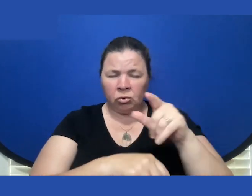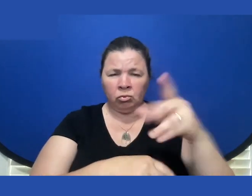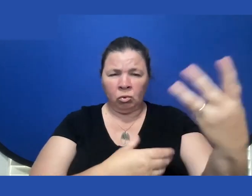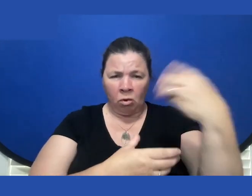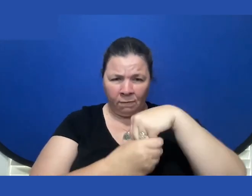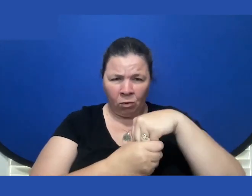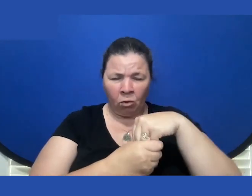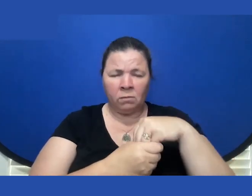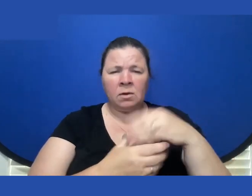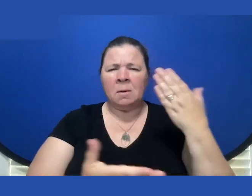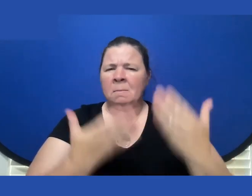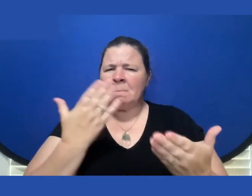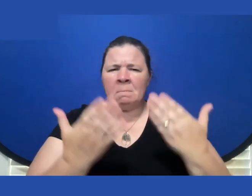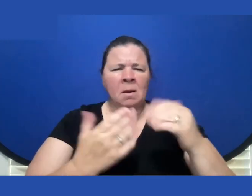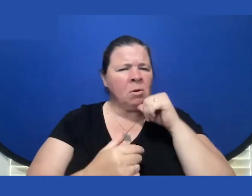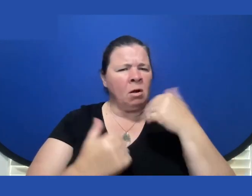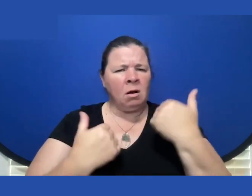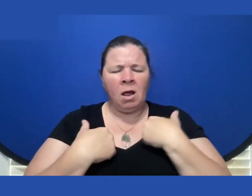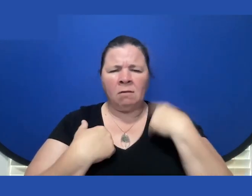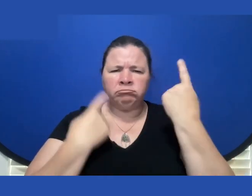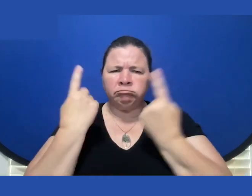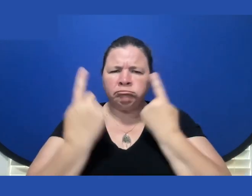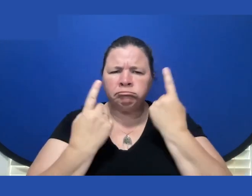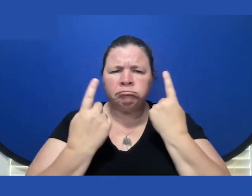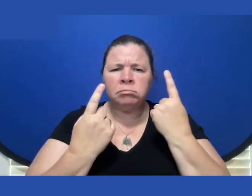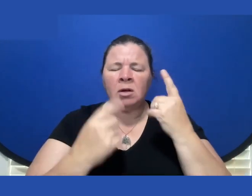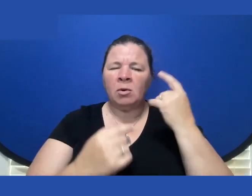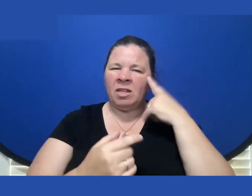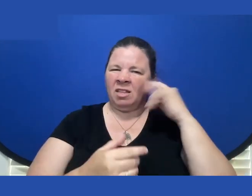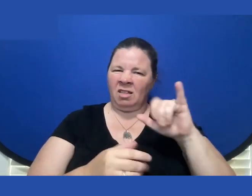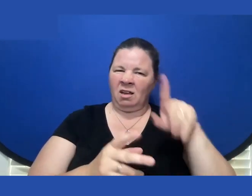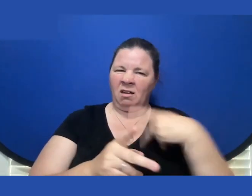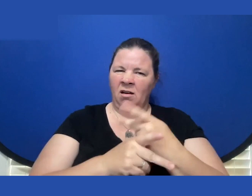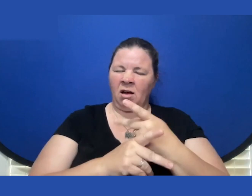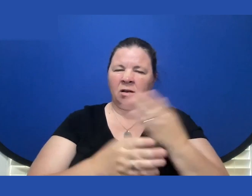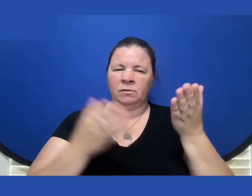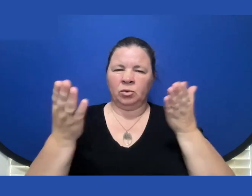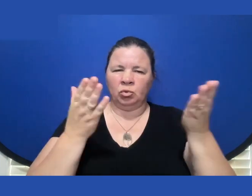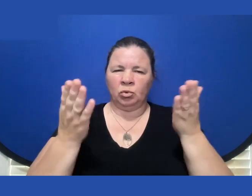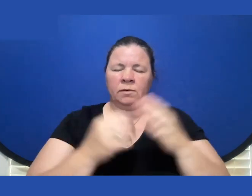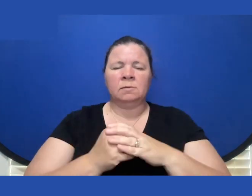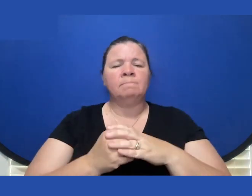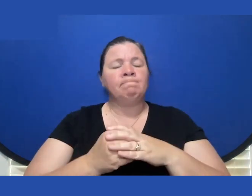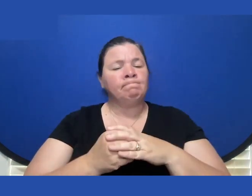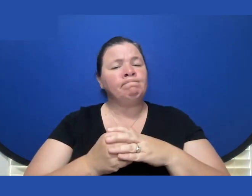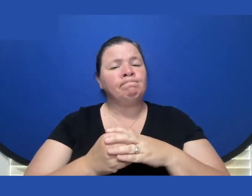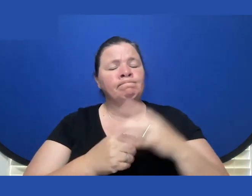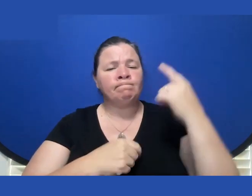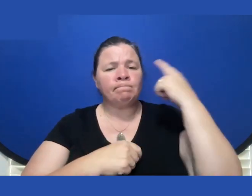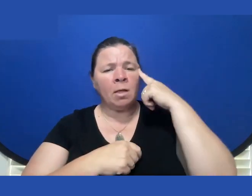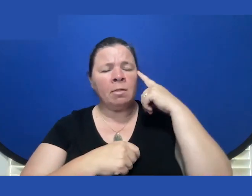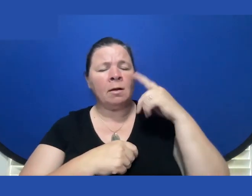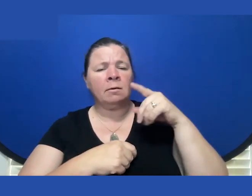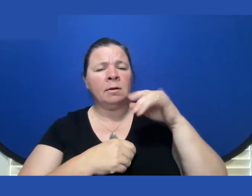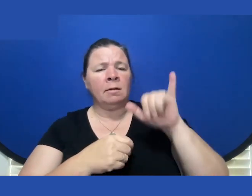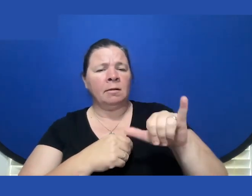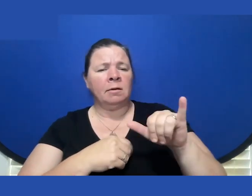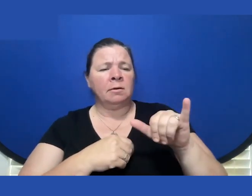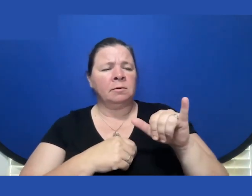that we might not automatically think of when we think of this type of service? Yeah, I think it's really, you know, I always say, you know,